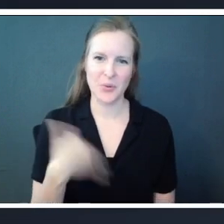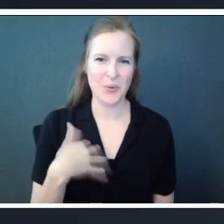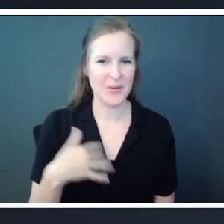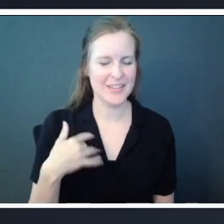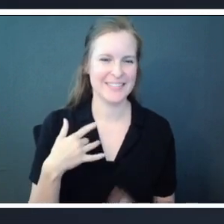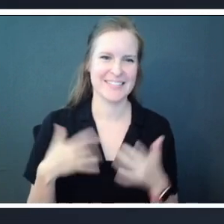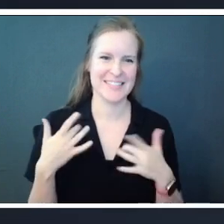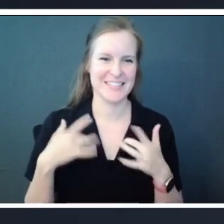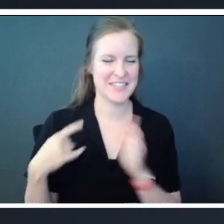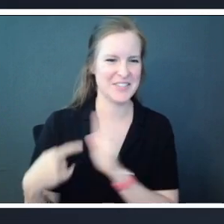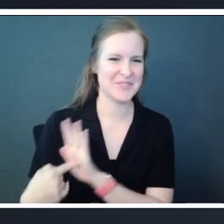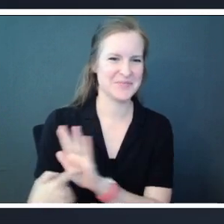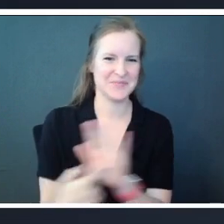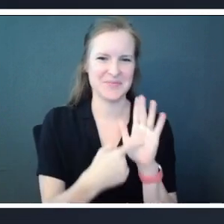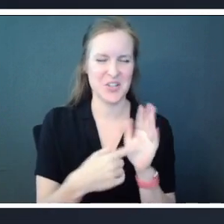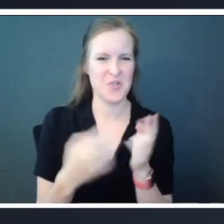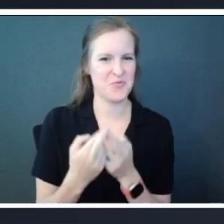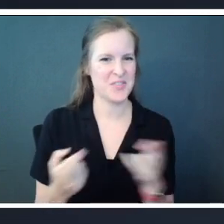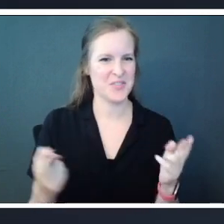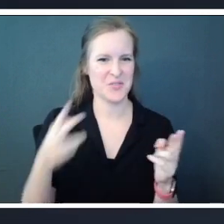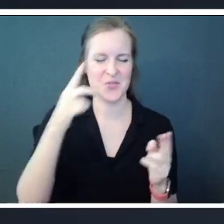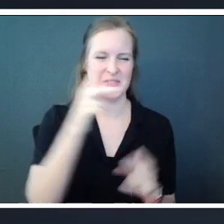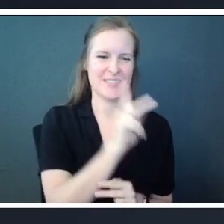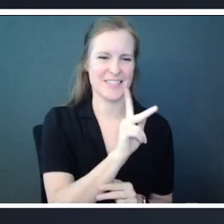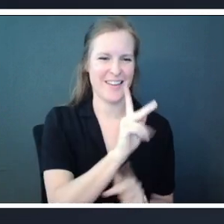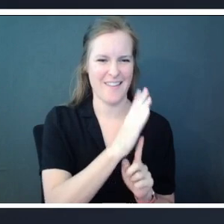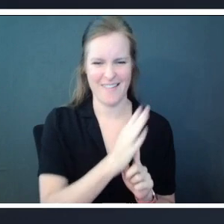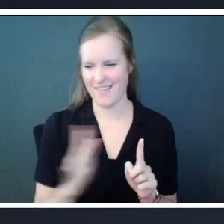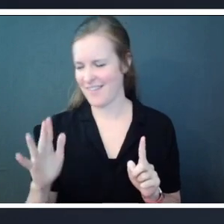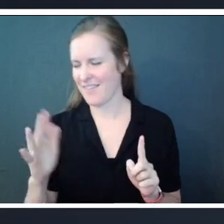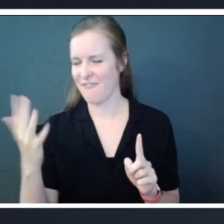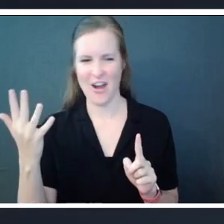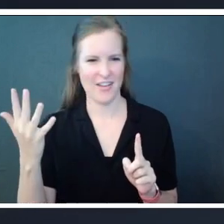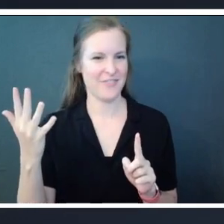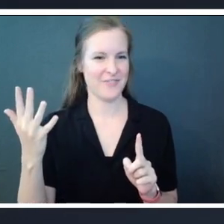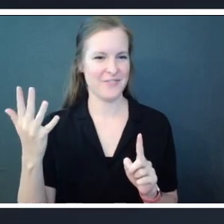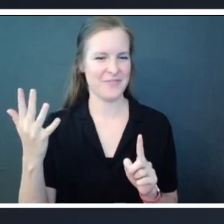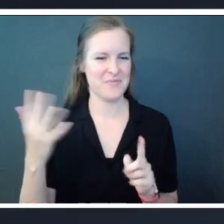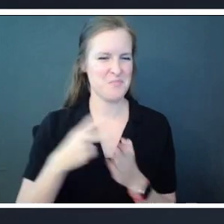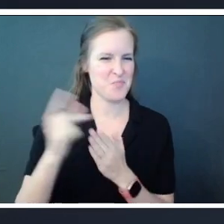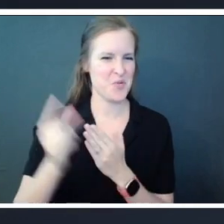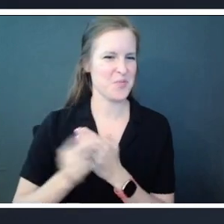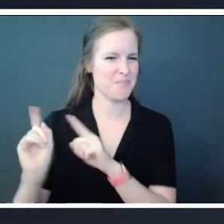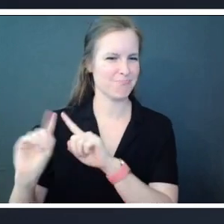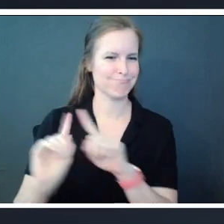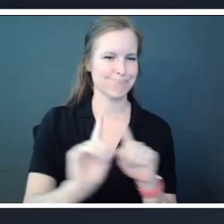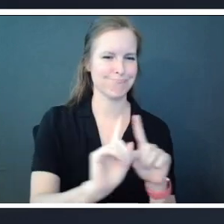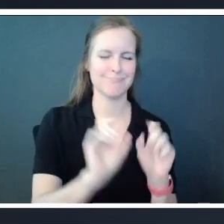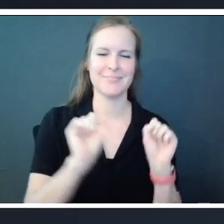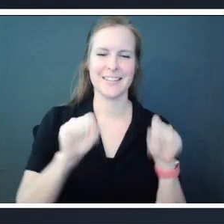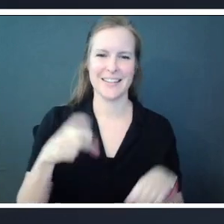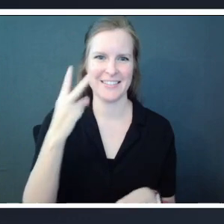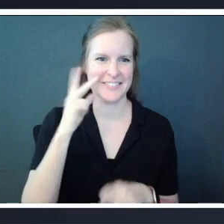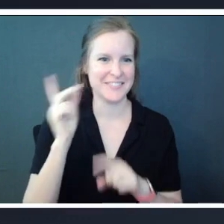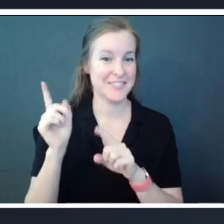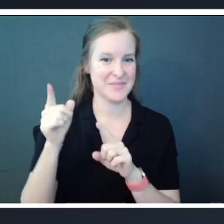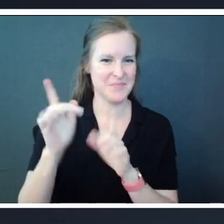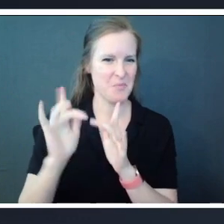are free K through five programs, so you can go see that website right there. Any of the QR